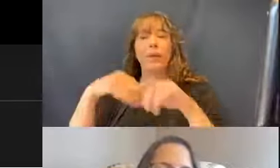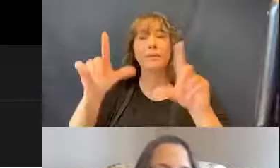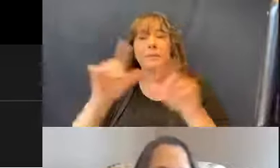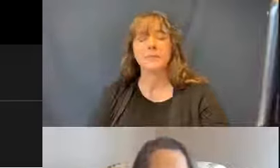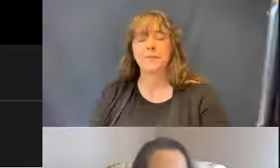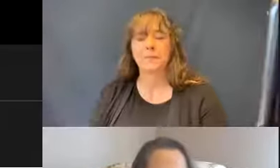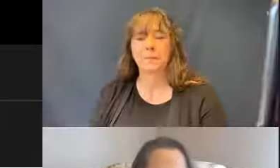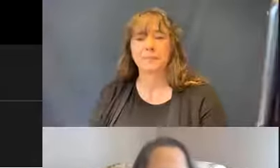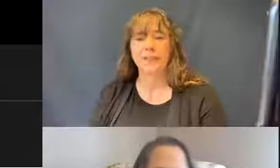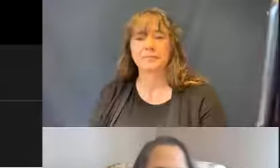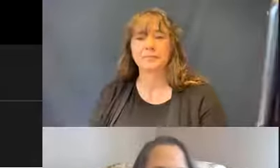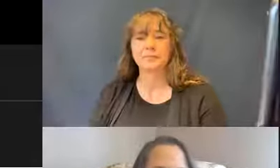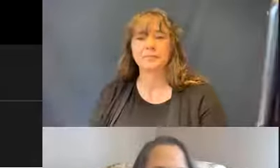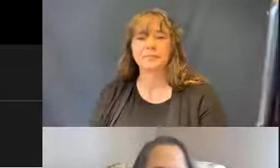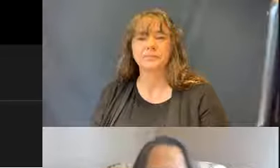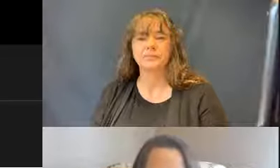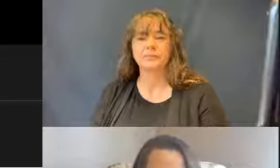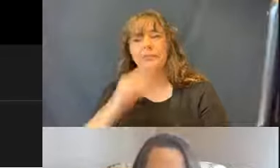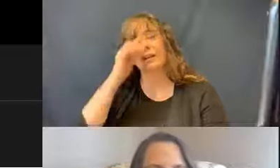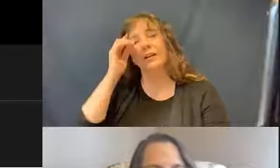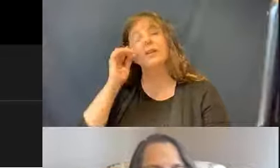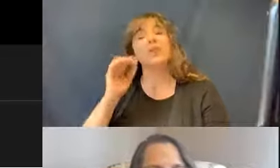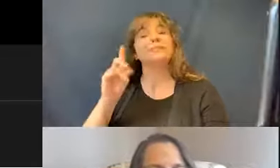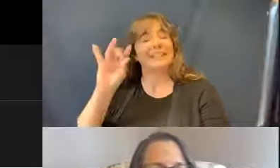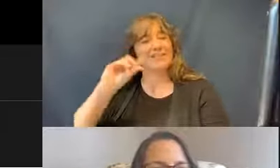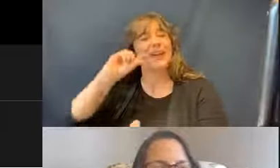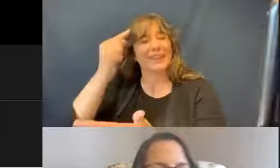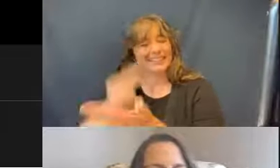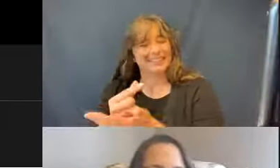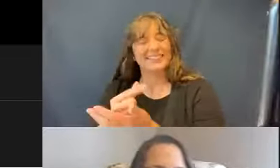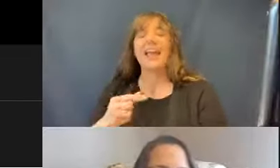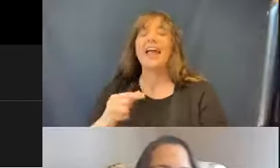So I graduated, and it can be challenging for those with hearing losses in the medical